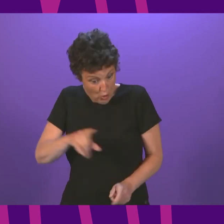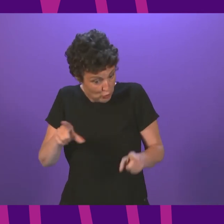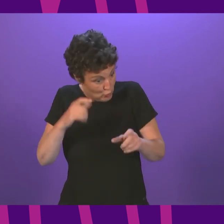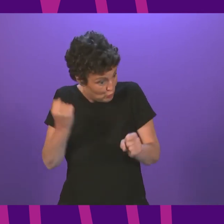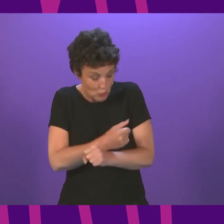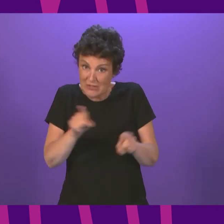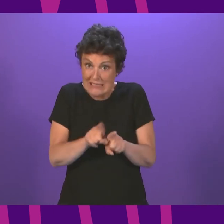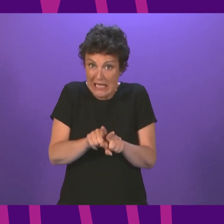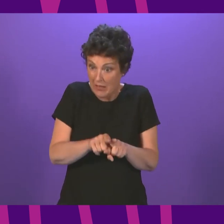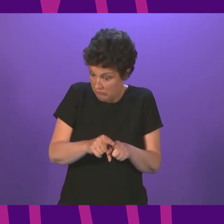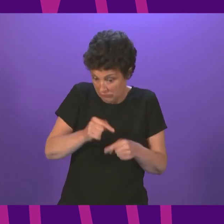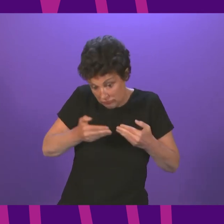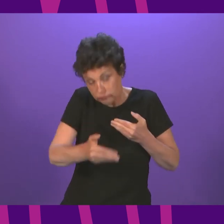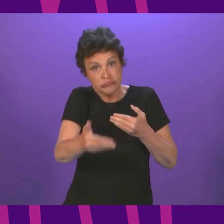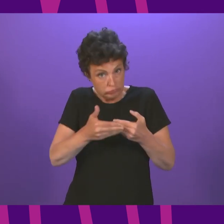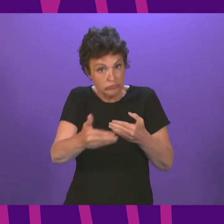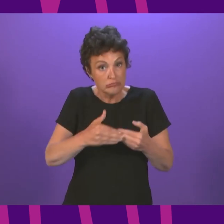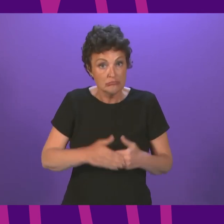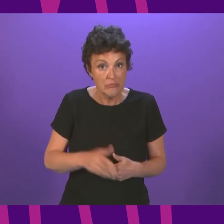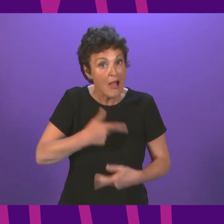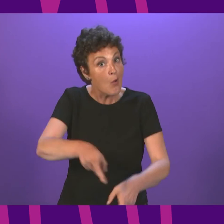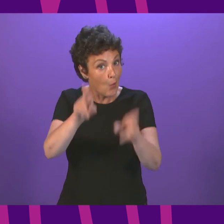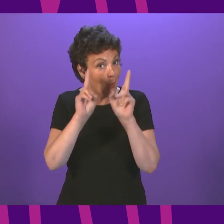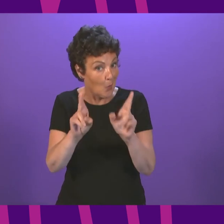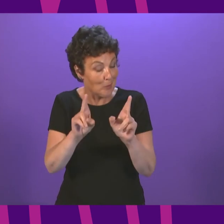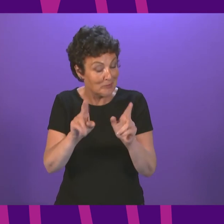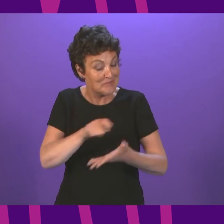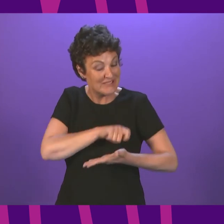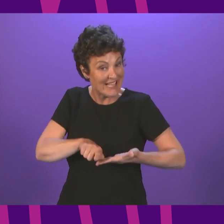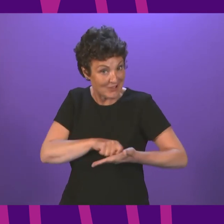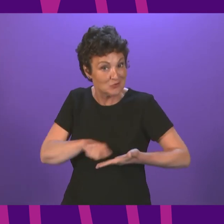for using the process, but it has not been without difficulty. There was no formal Government